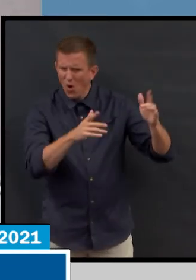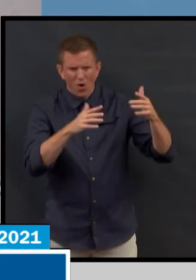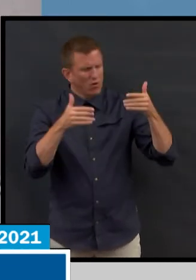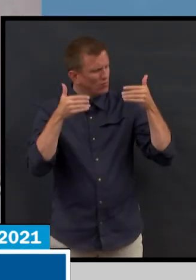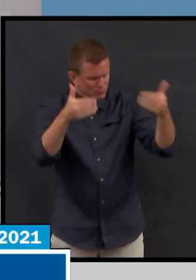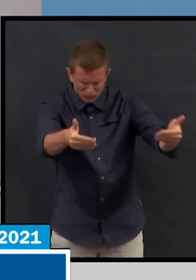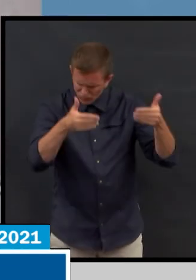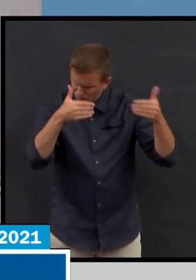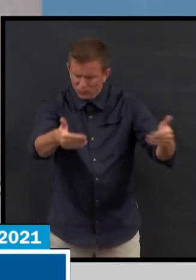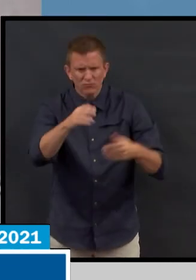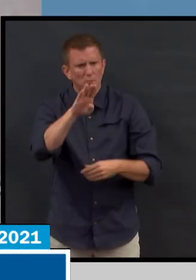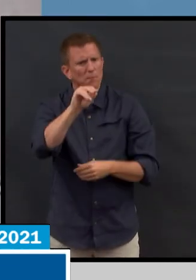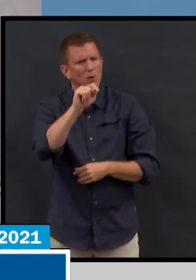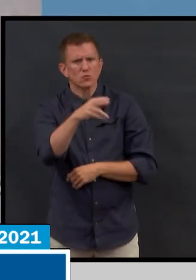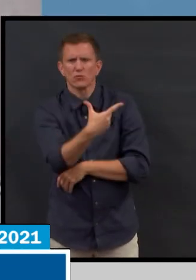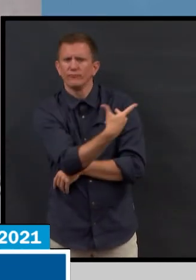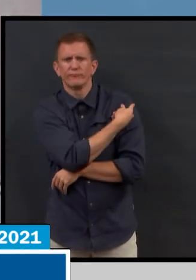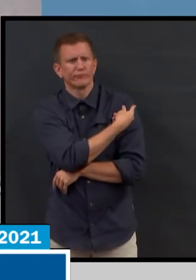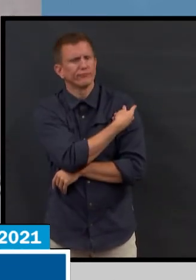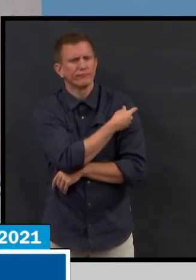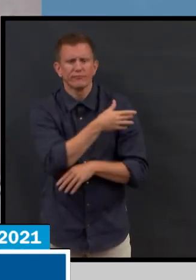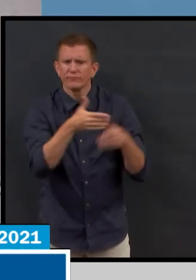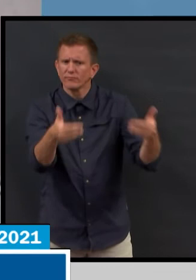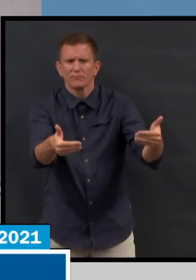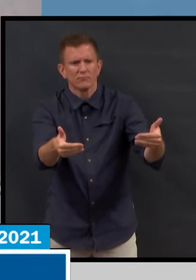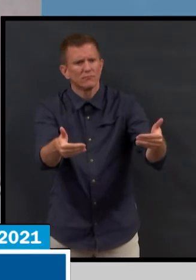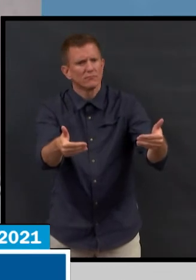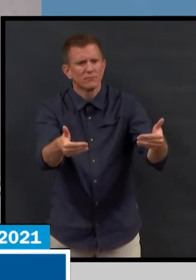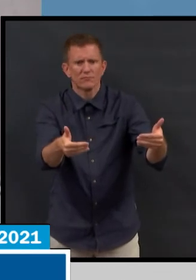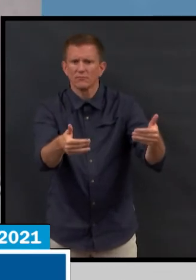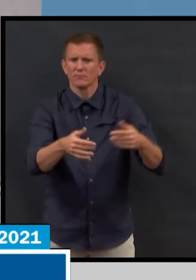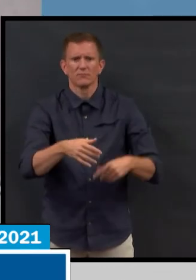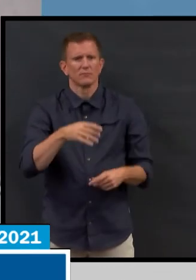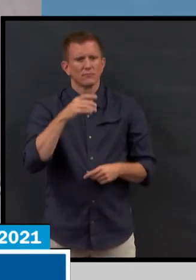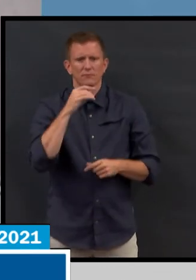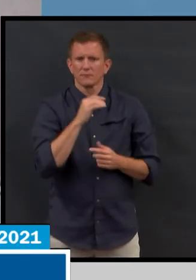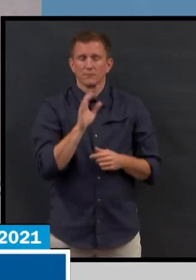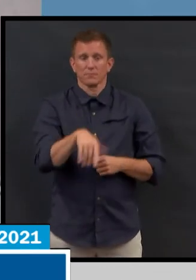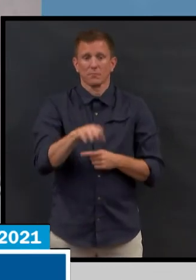a mandate it's not a part of the mandate um but you can go ahead and get your booster shot now